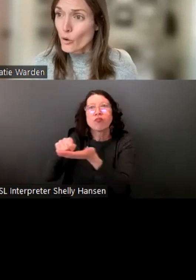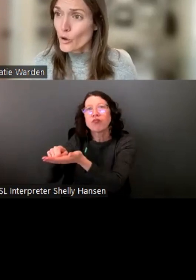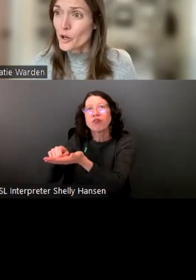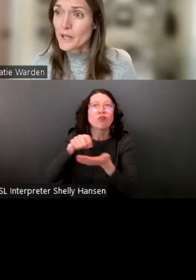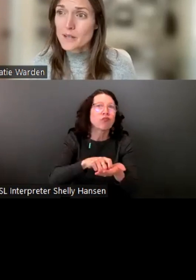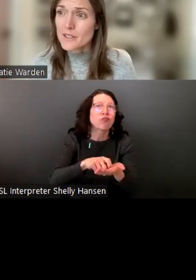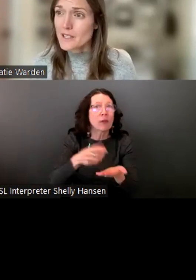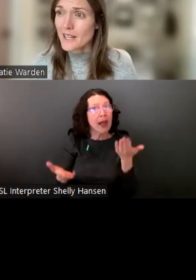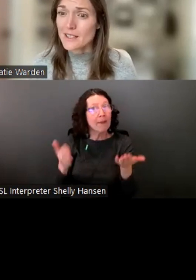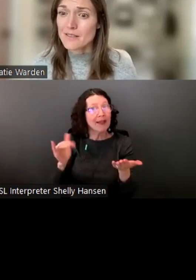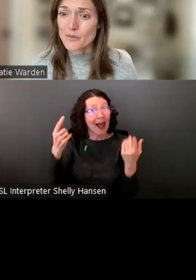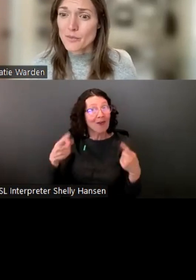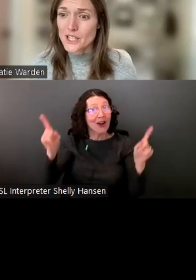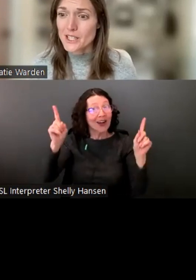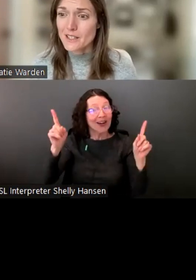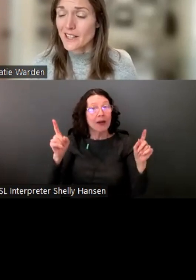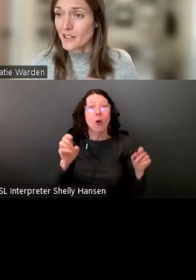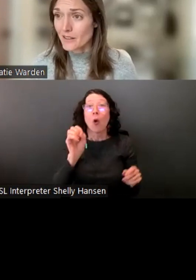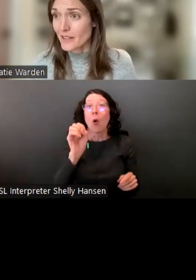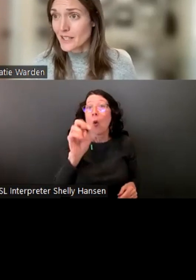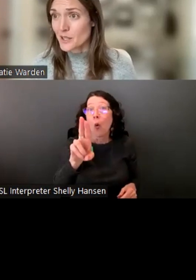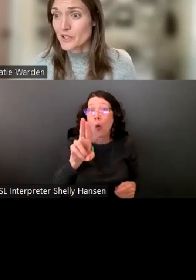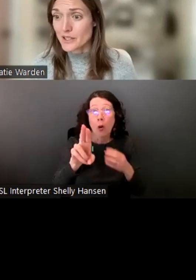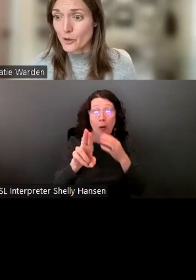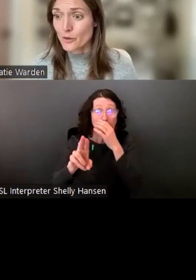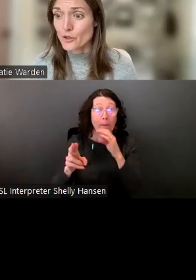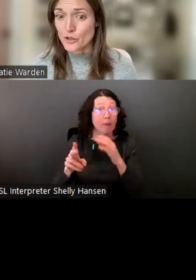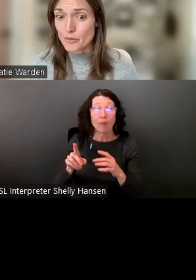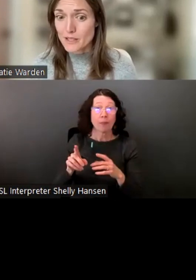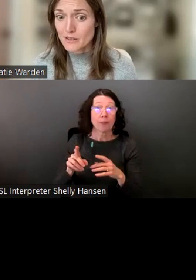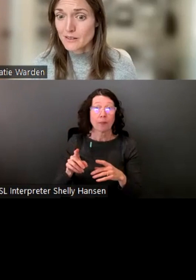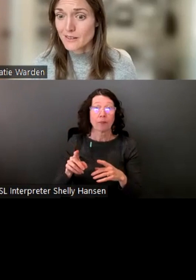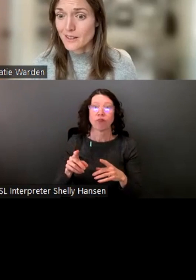Or are we communicating information that could affect someone's health or treatment?